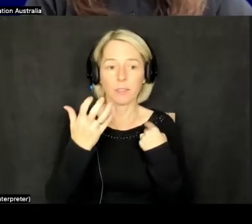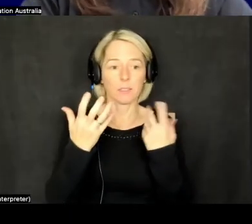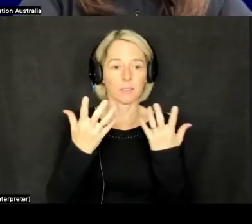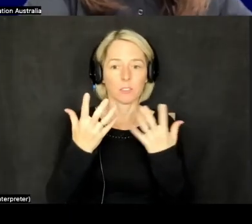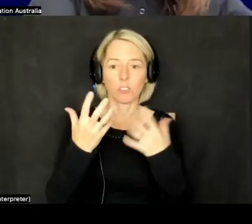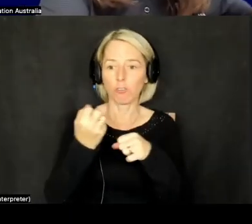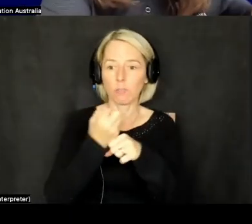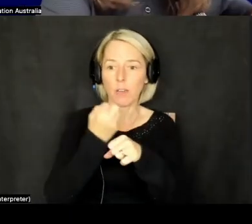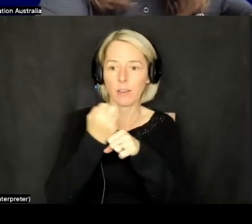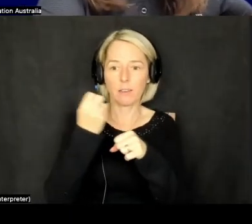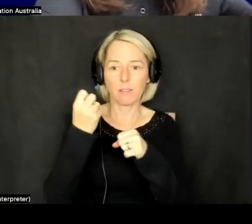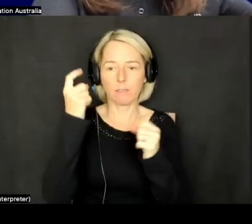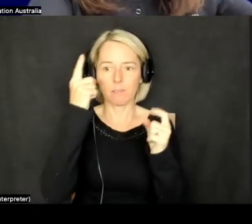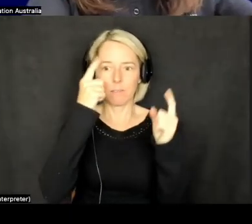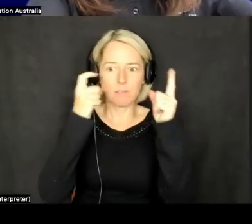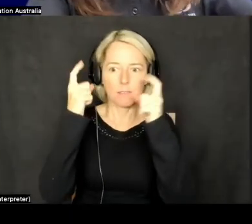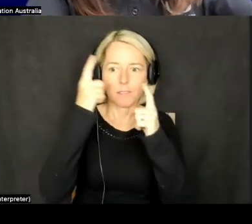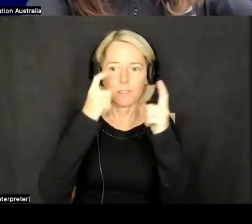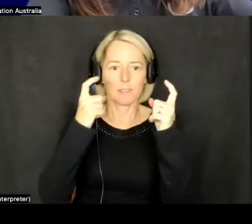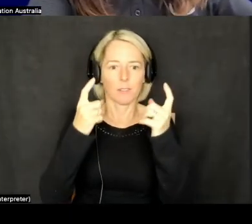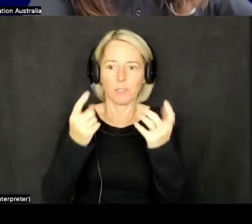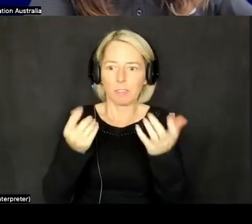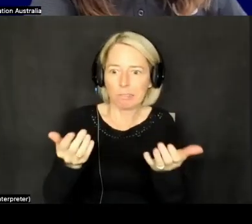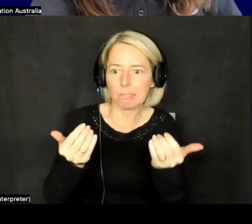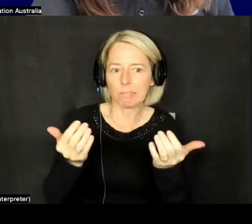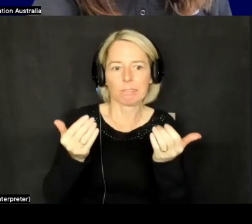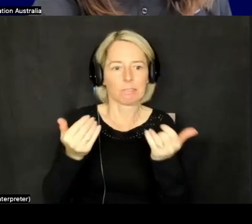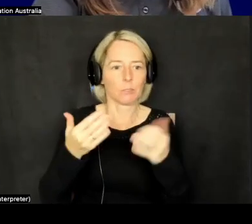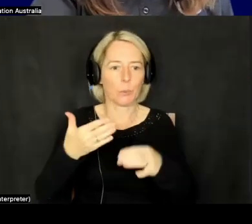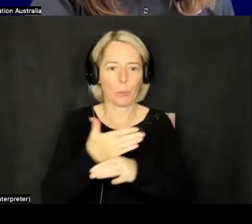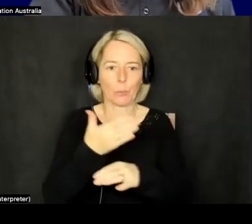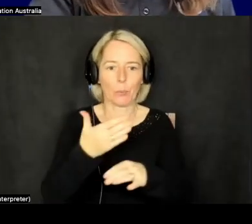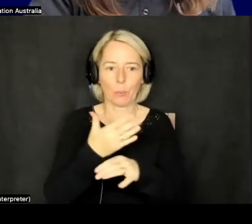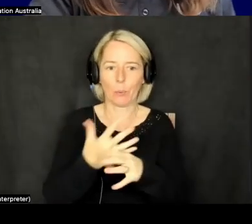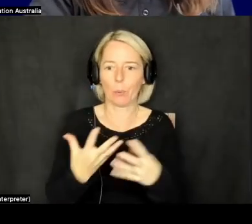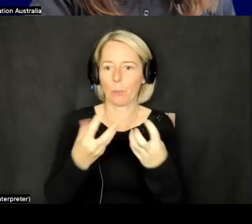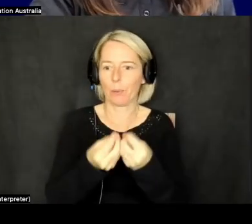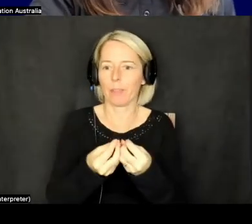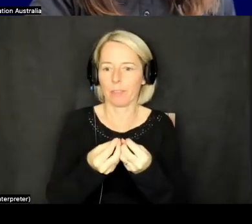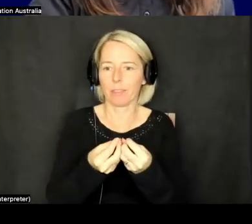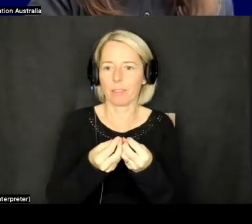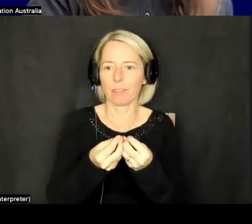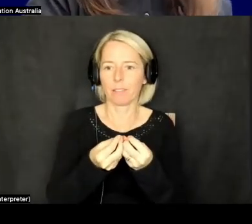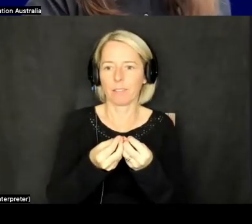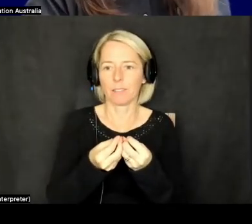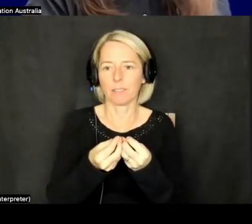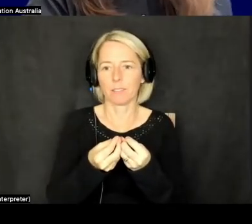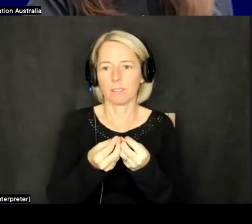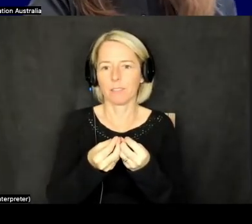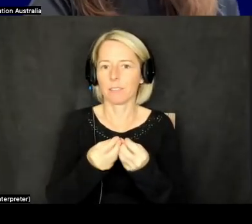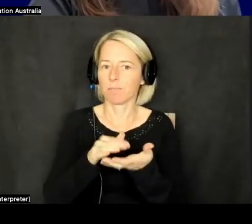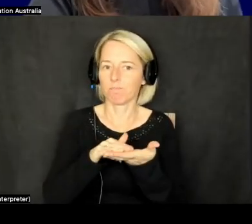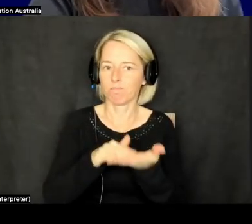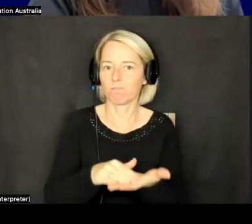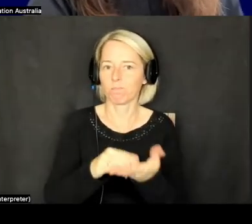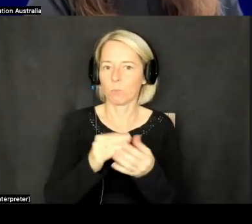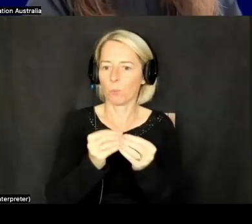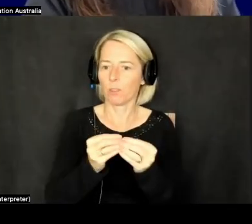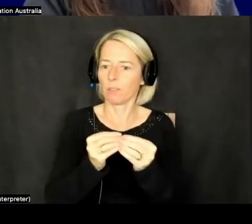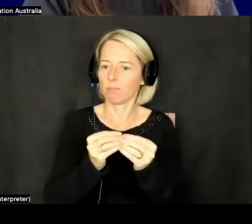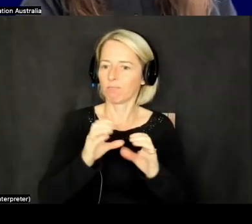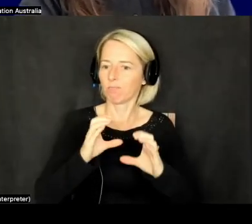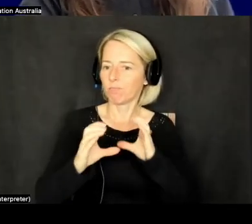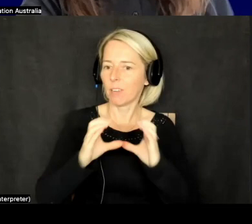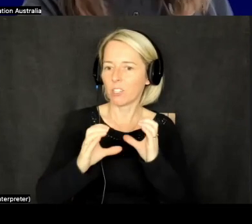someone with deafblindness, particularly what I said in forms of communication not